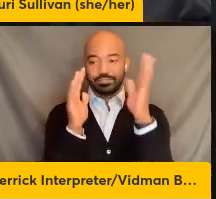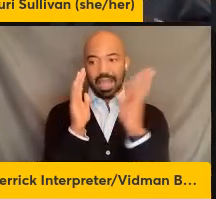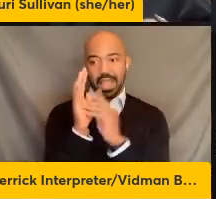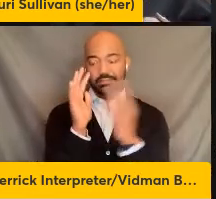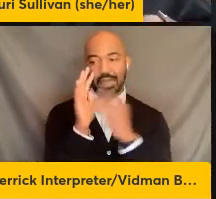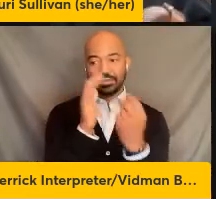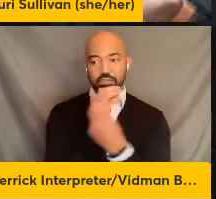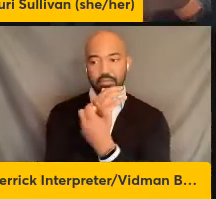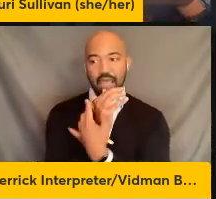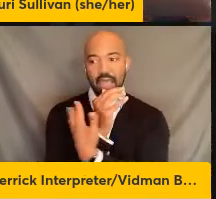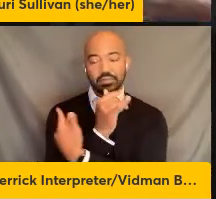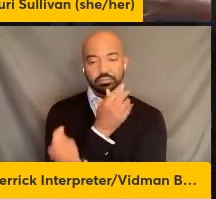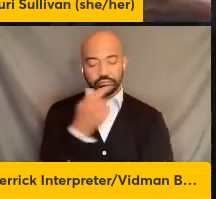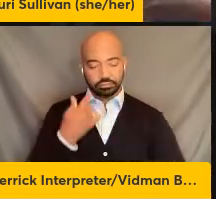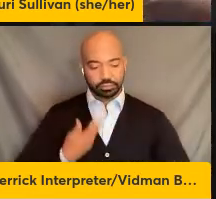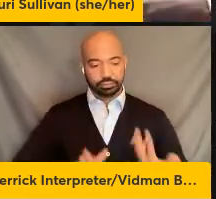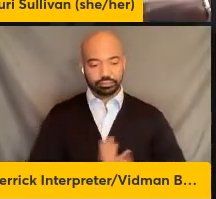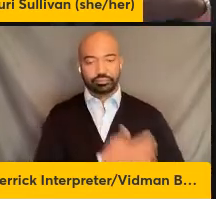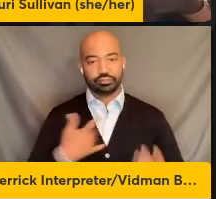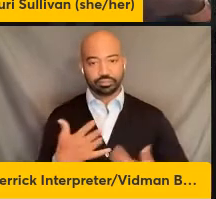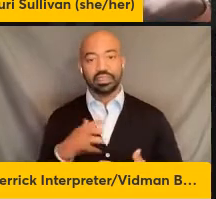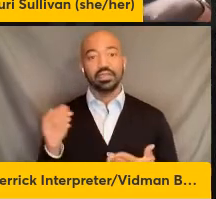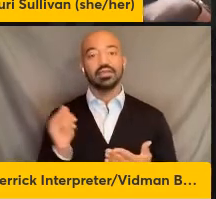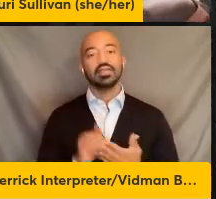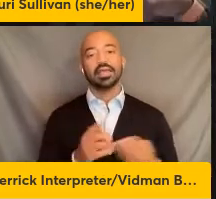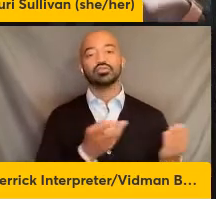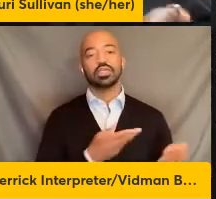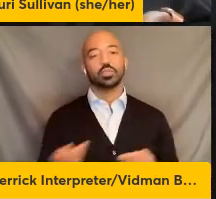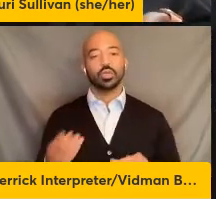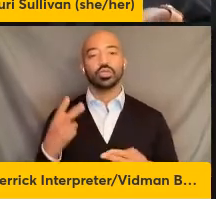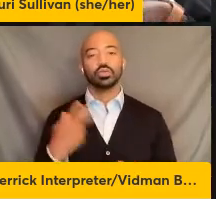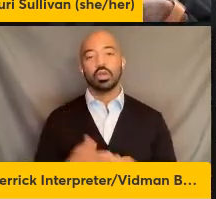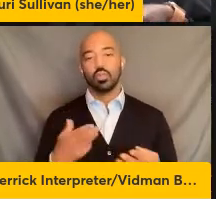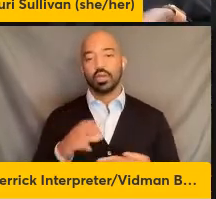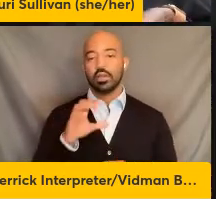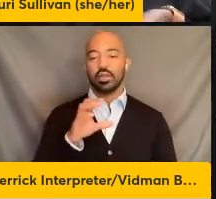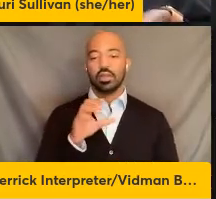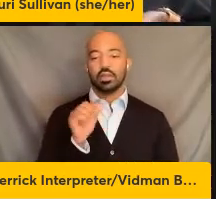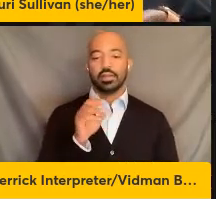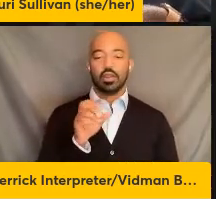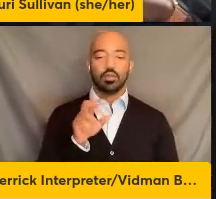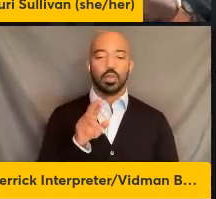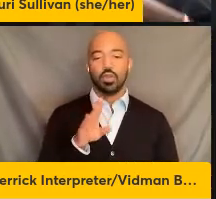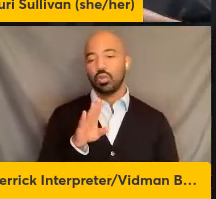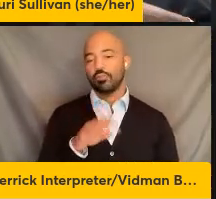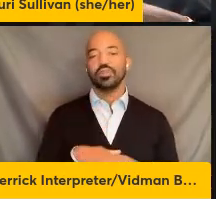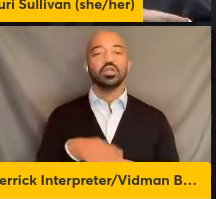transporters are what I'll be referring to going forward as the carbohydrate transcriptional program. And these are the genes